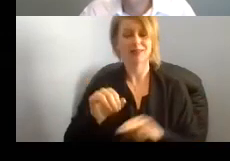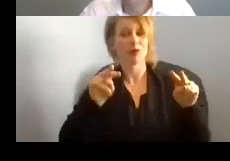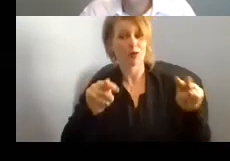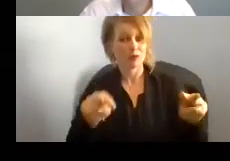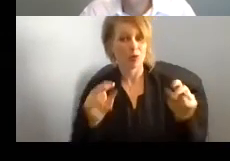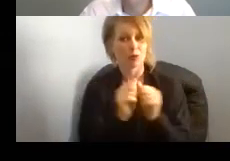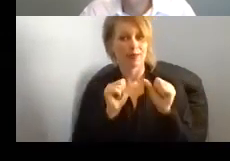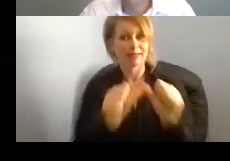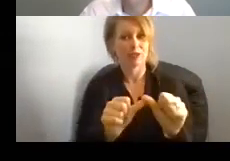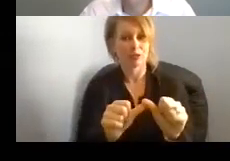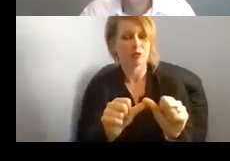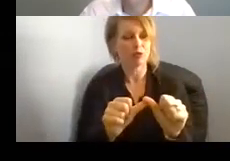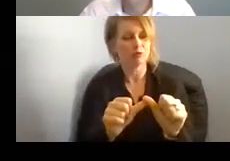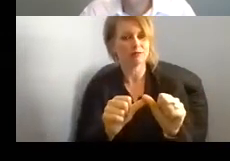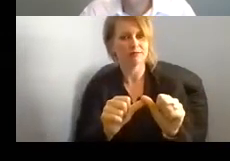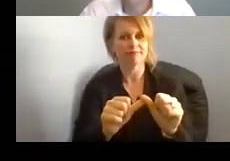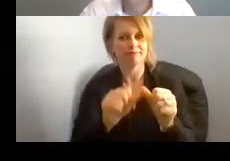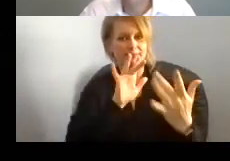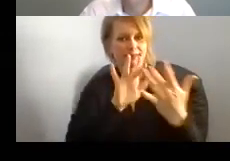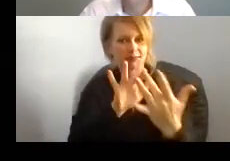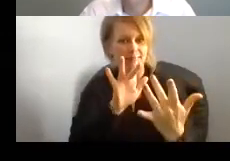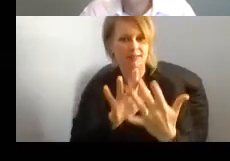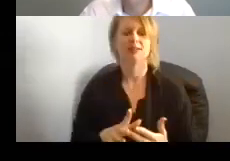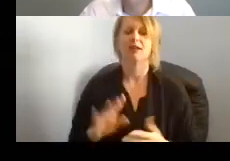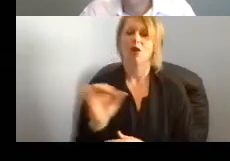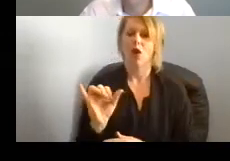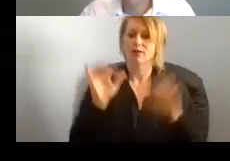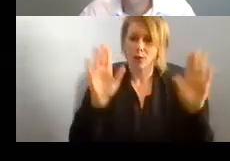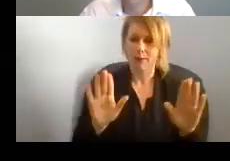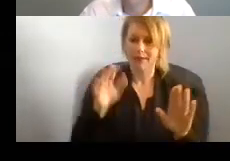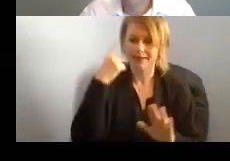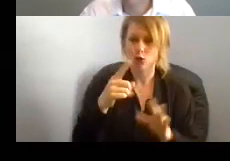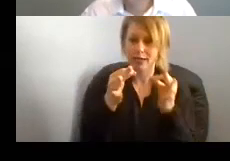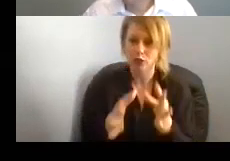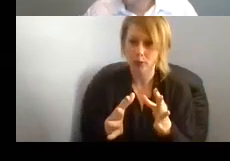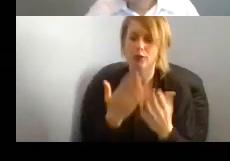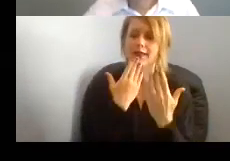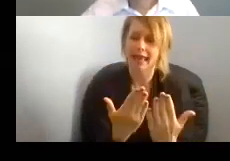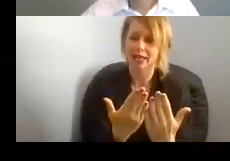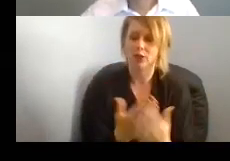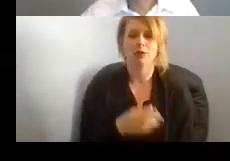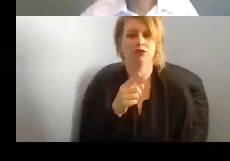And also acknowledge the amazing job that Tracy the interpreter has done today. She has done an incredible job